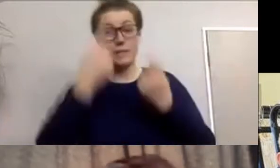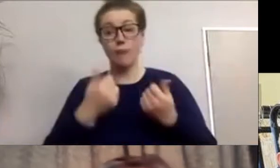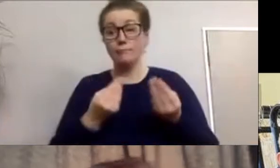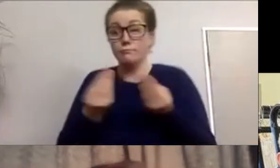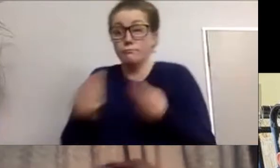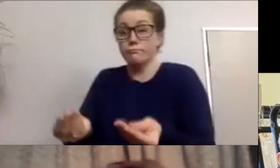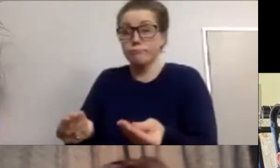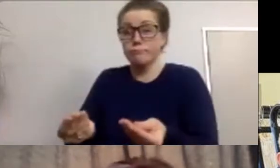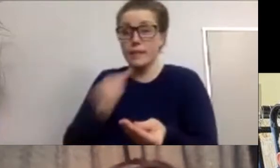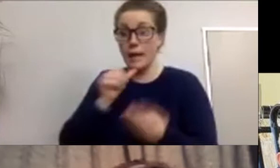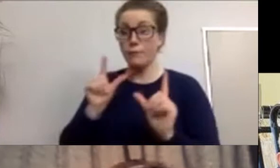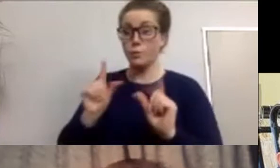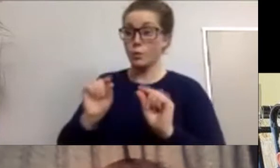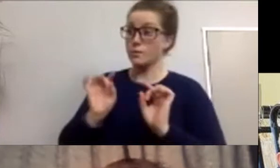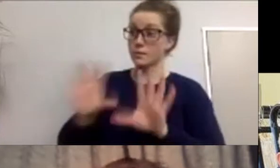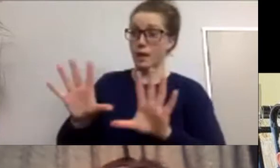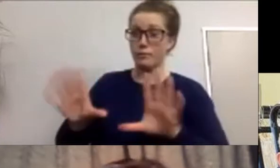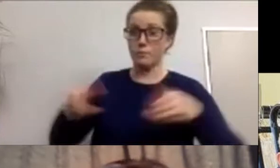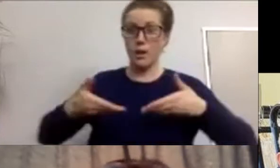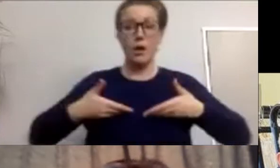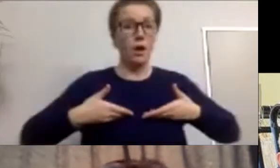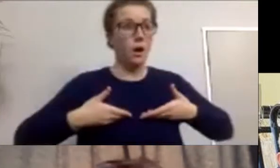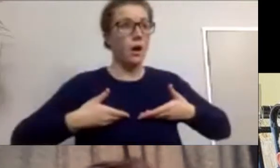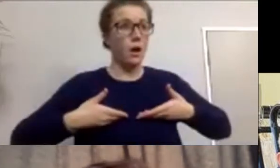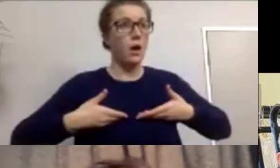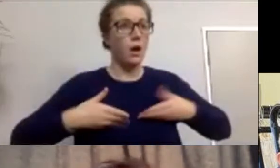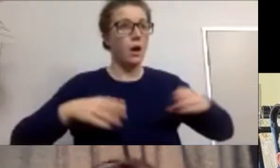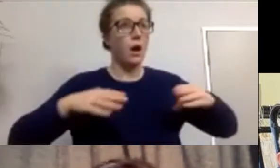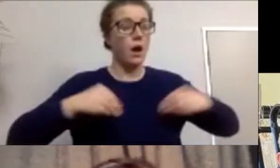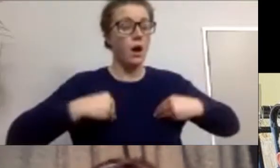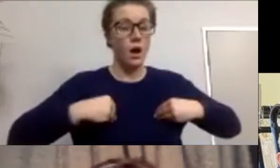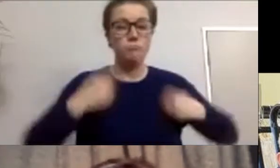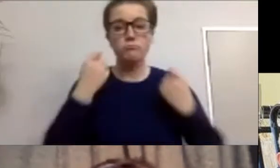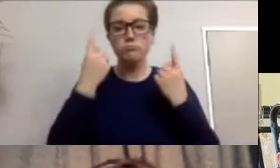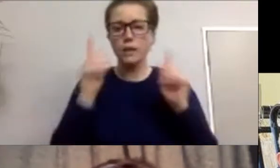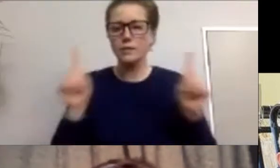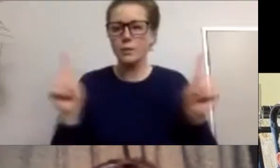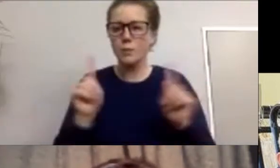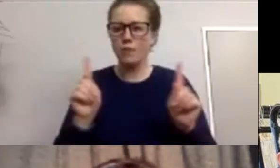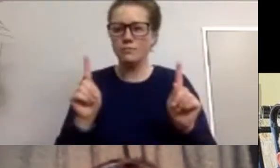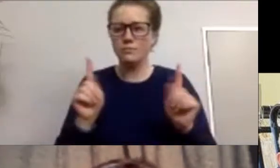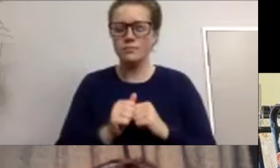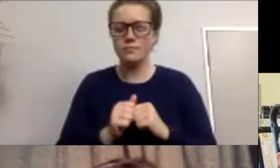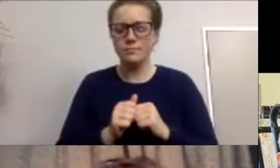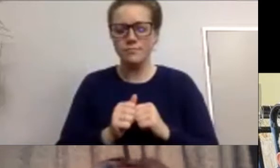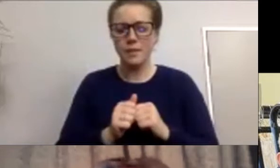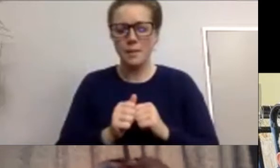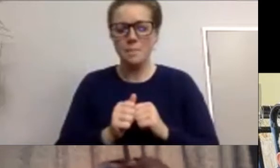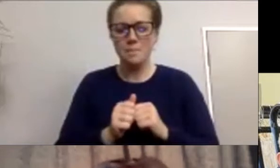you do it, you do it. But I realized that actually it's not that easy and